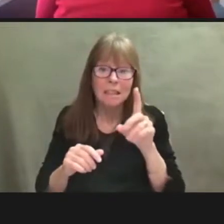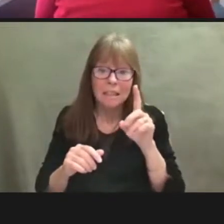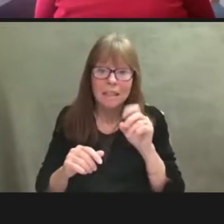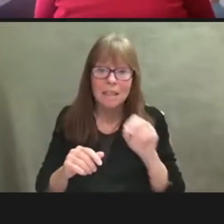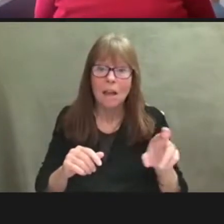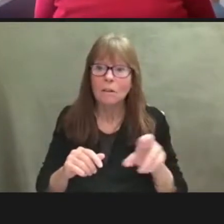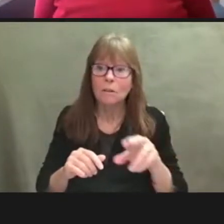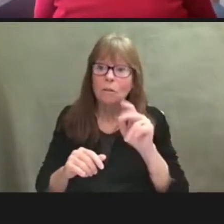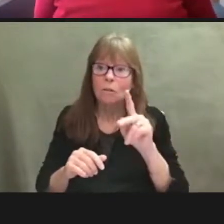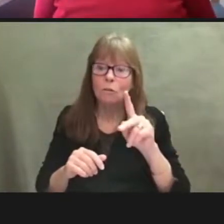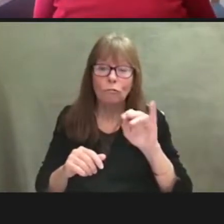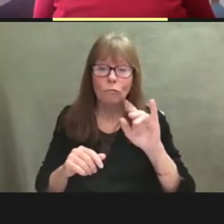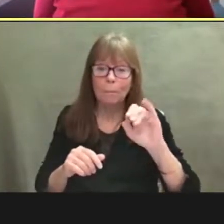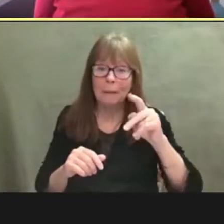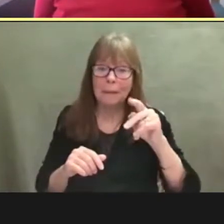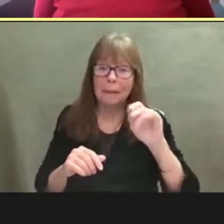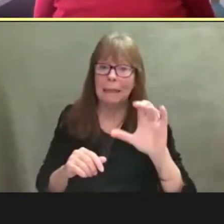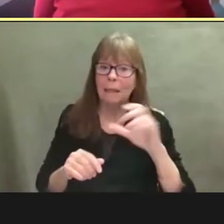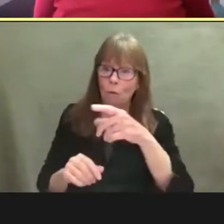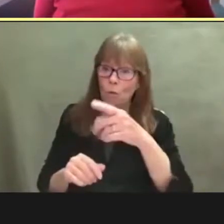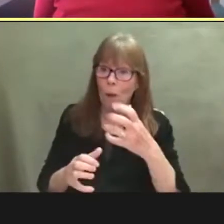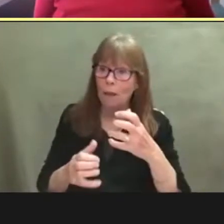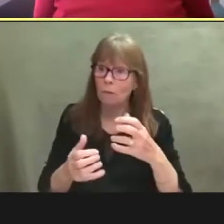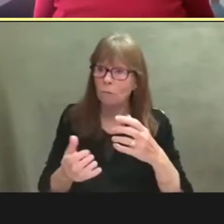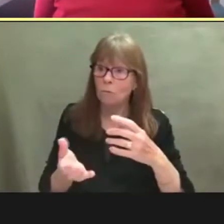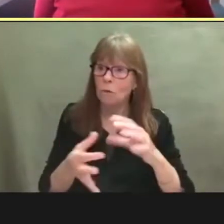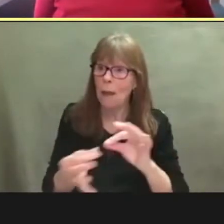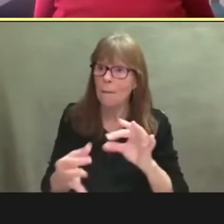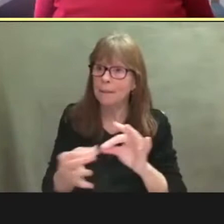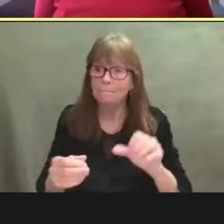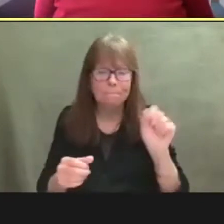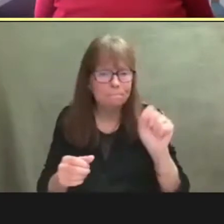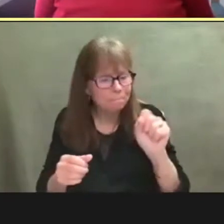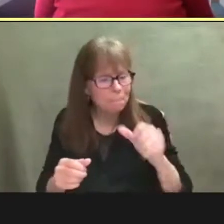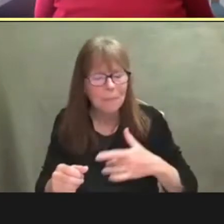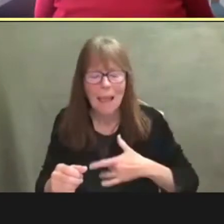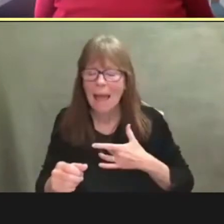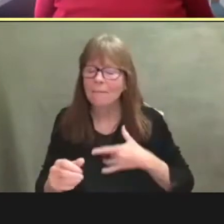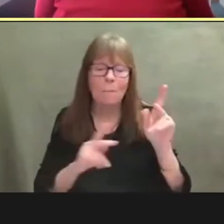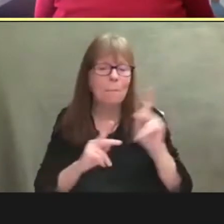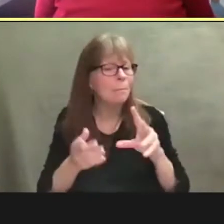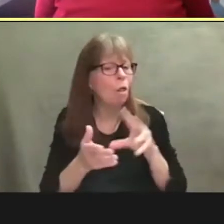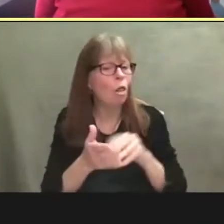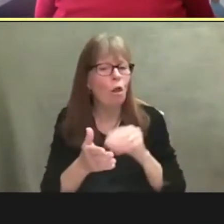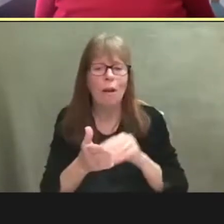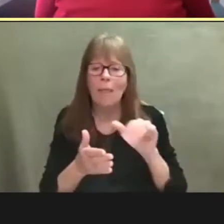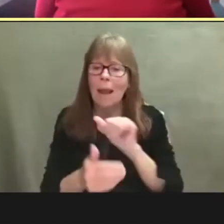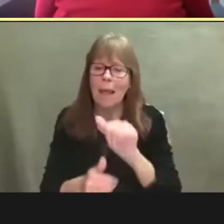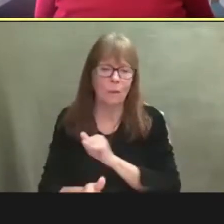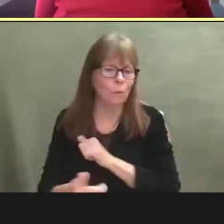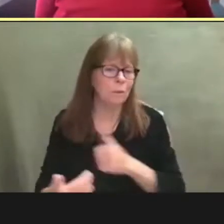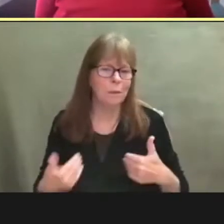Yes, so I think you're right people learn these attitudes young.